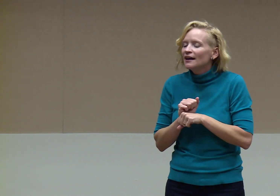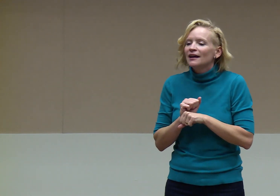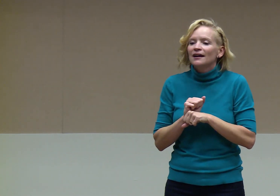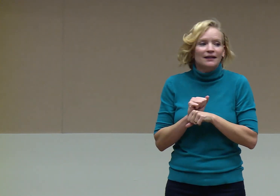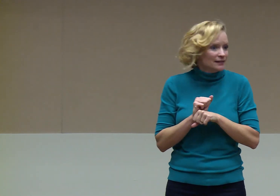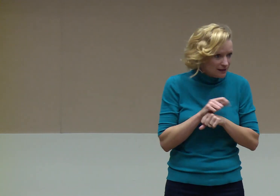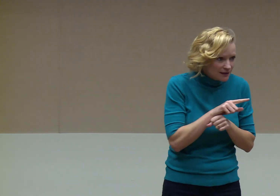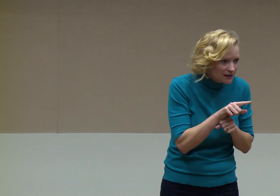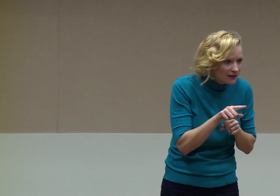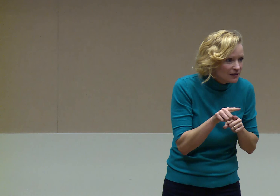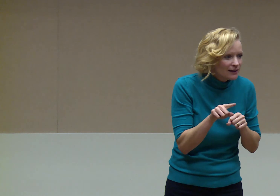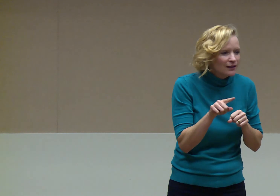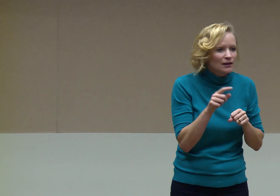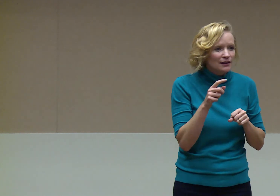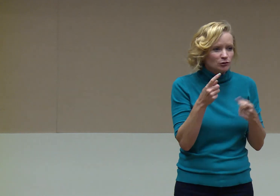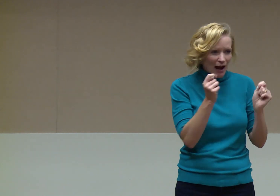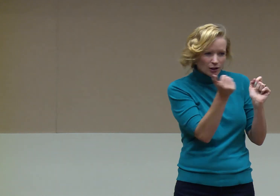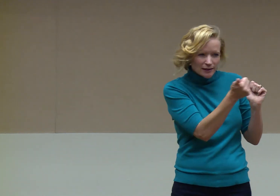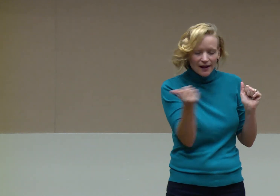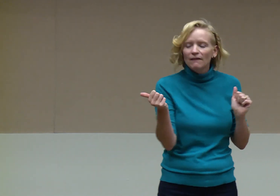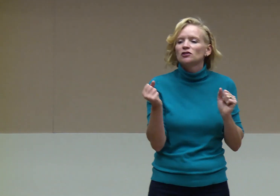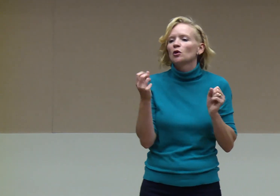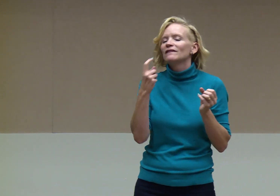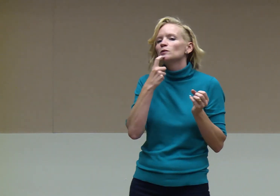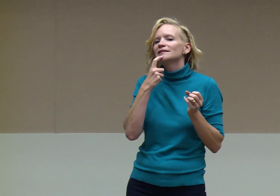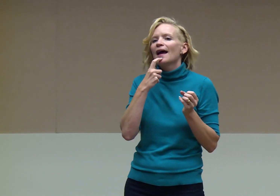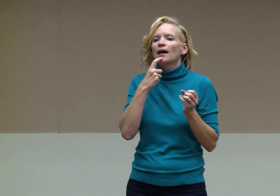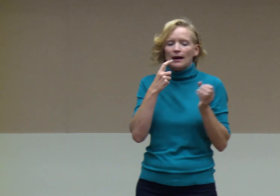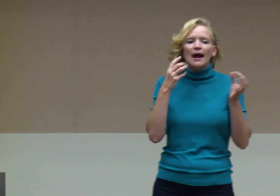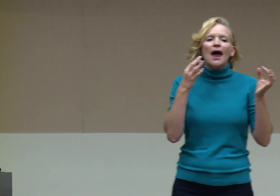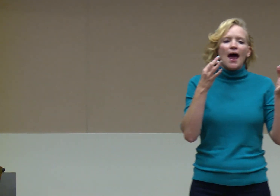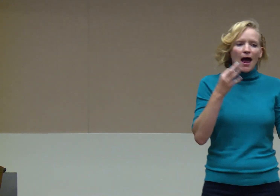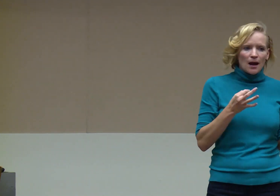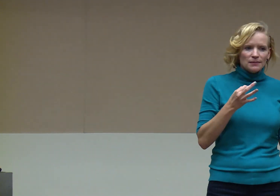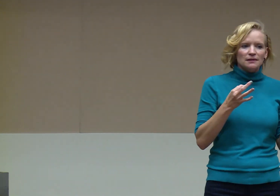It just doesn't work. Anybody? Try it yourself.